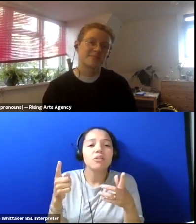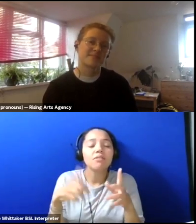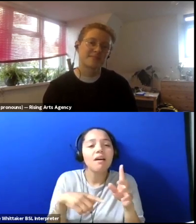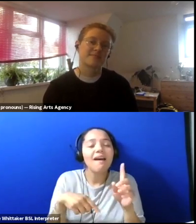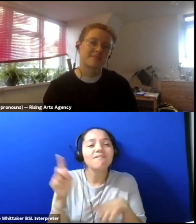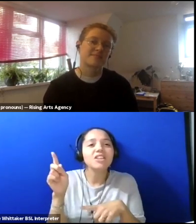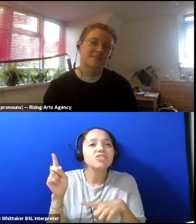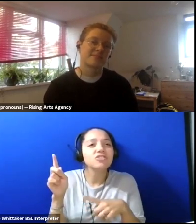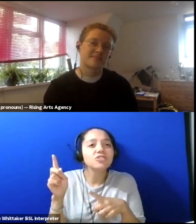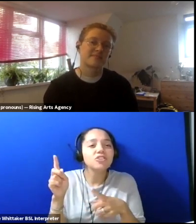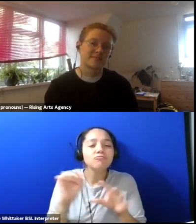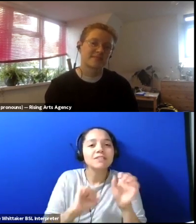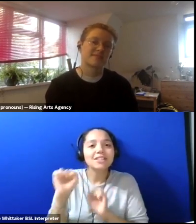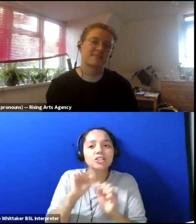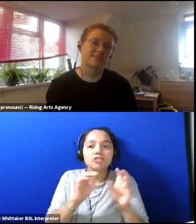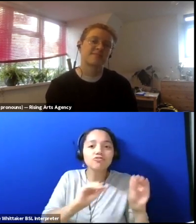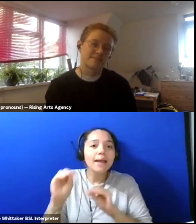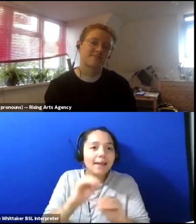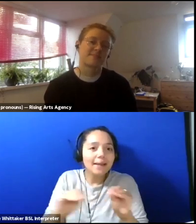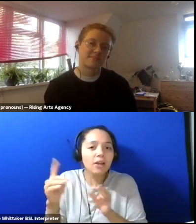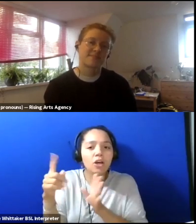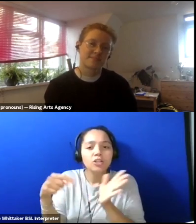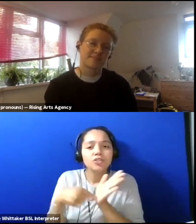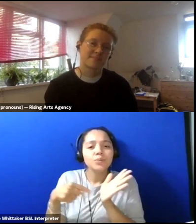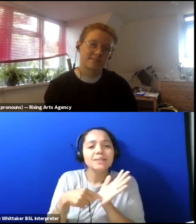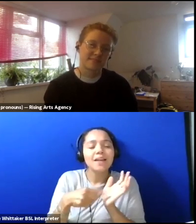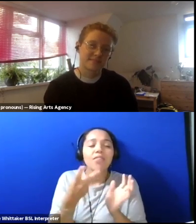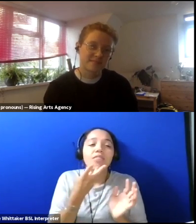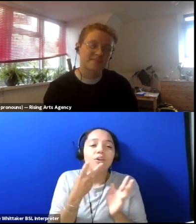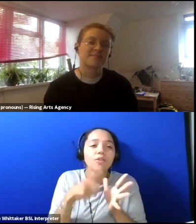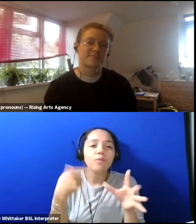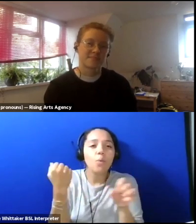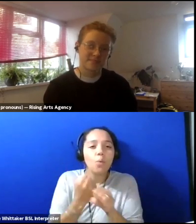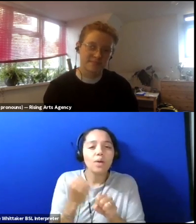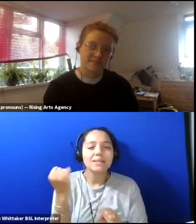We're running an eviction resistance training on Tuesday the 3rd of August at 6:00 PM.